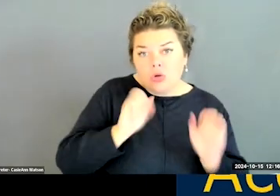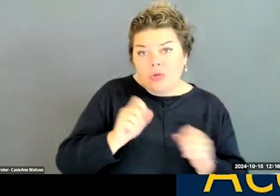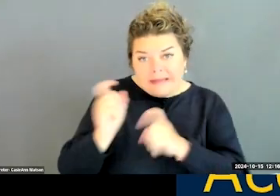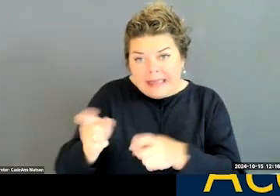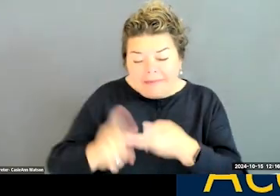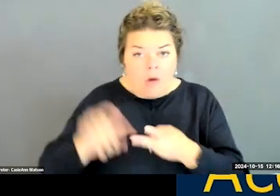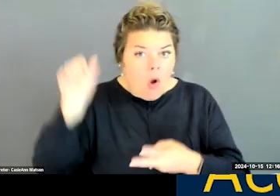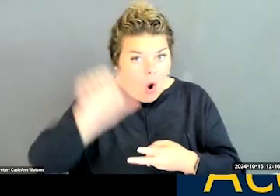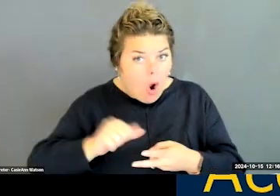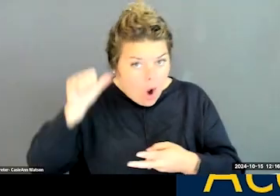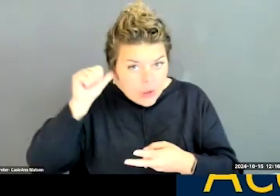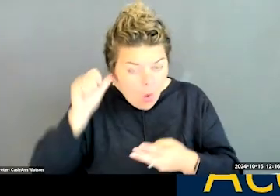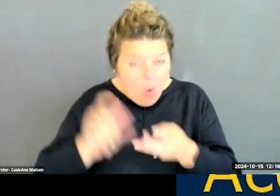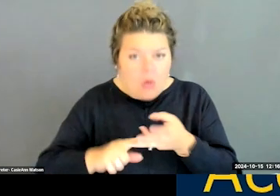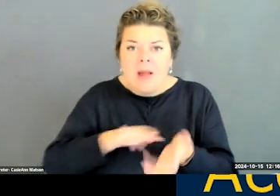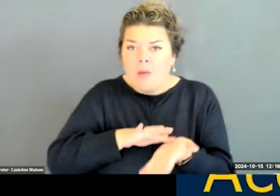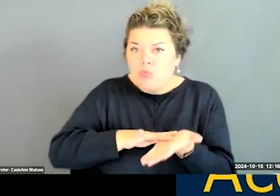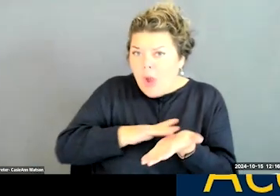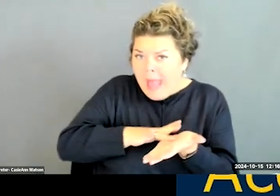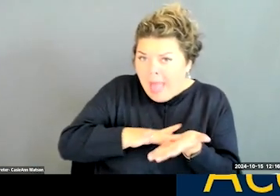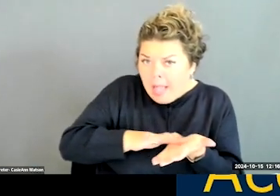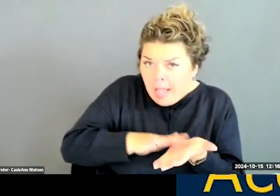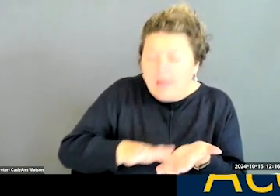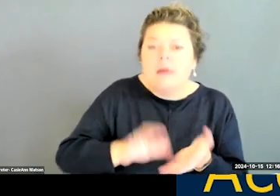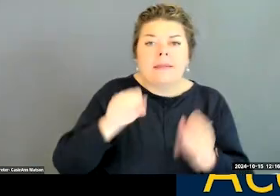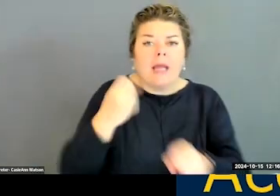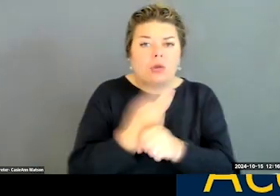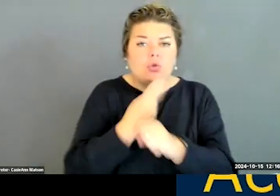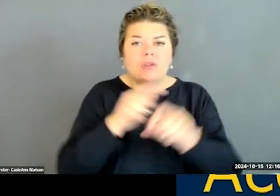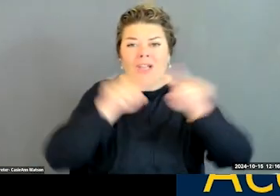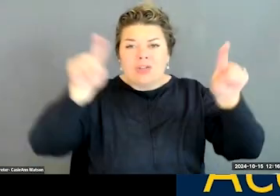material available in braille, the use of screen reader software,